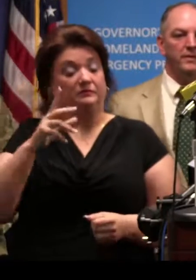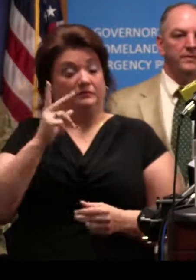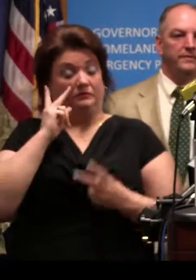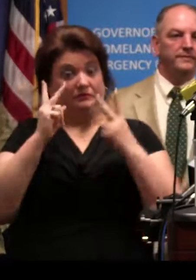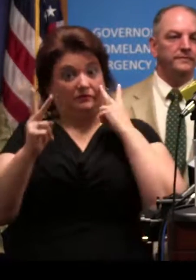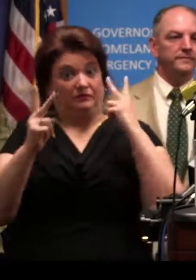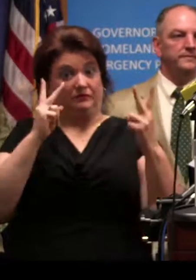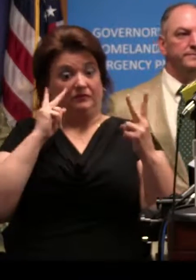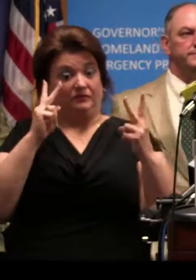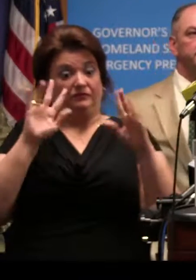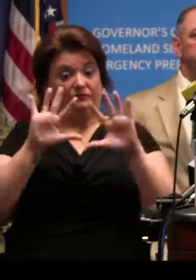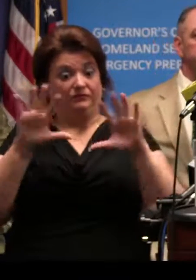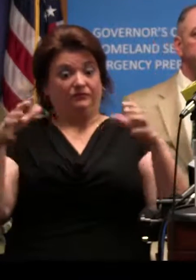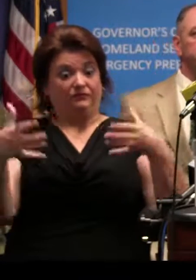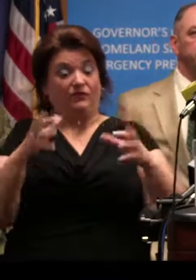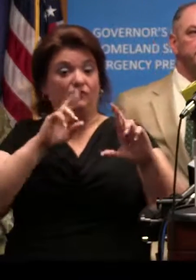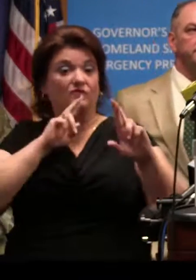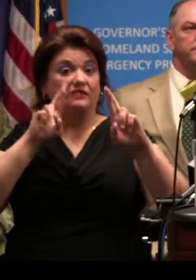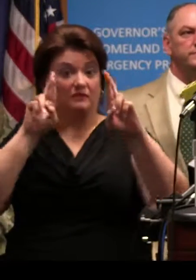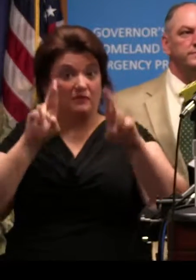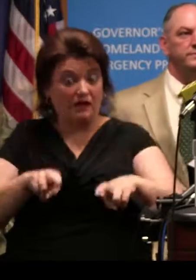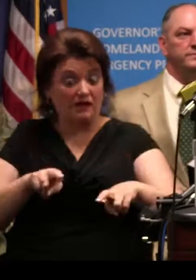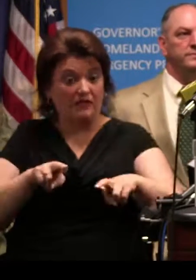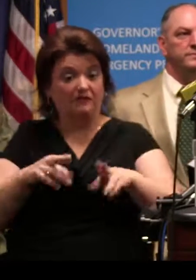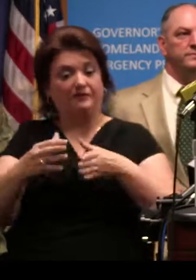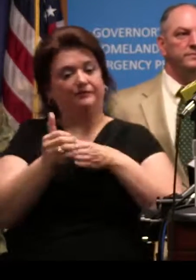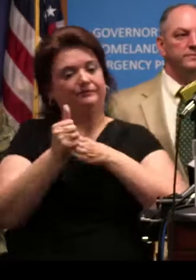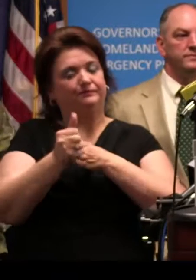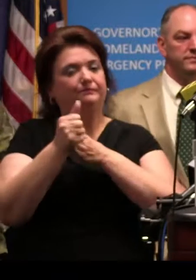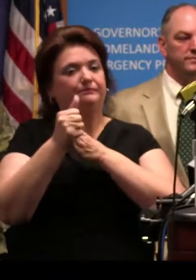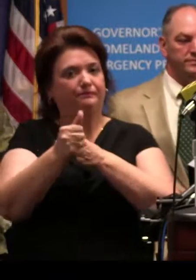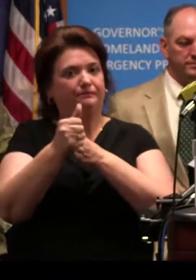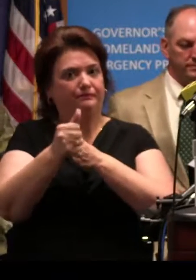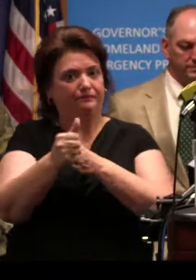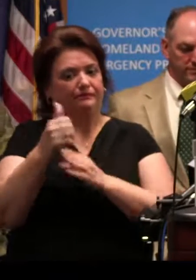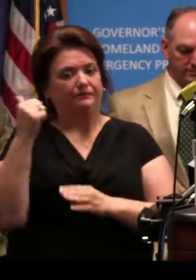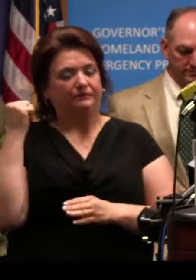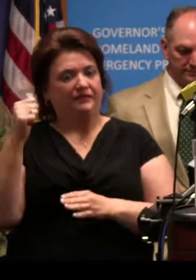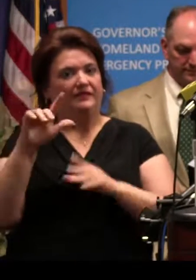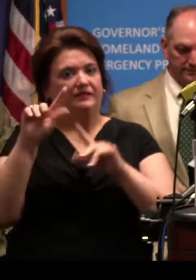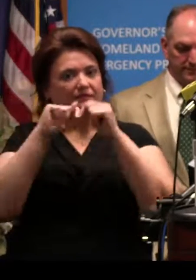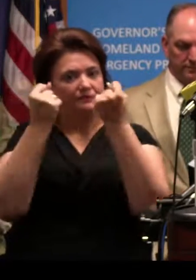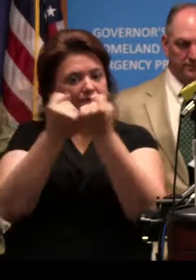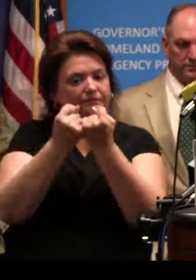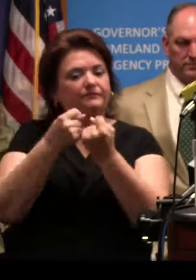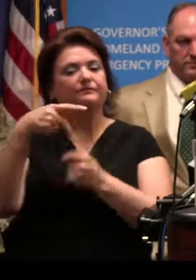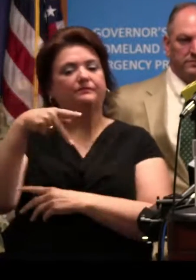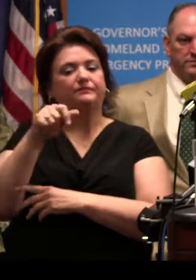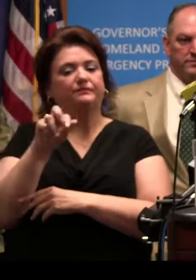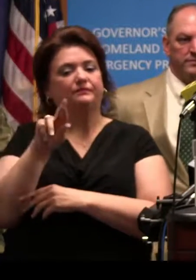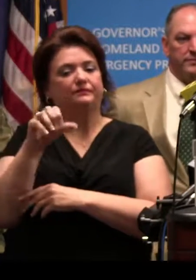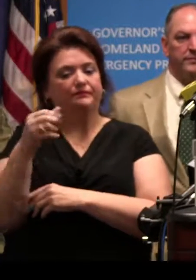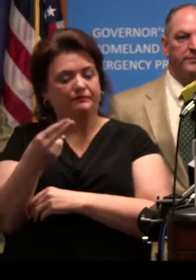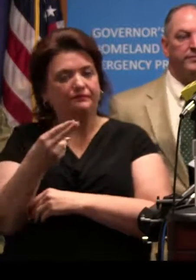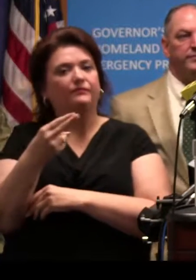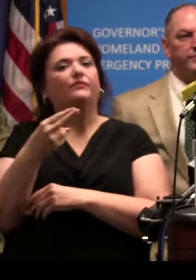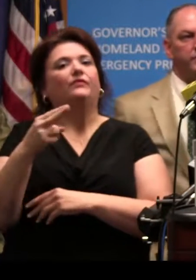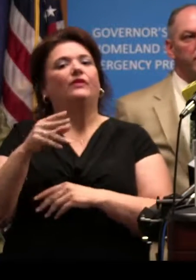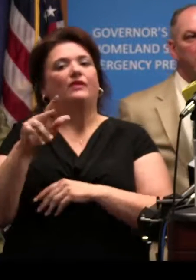response this response is being led by the Governor his team parish presidents and their teams all the way down to the local volunteers and neighbors helping